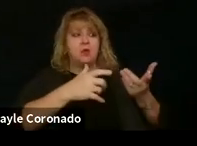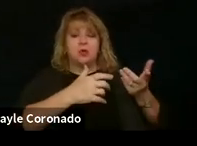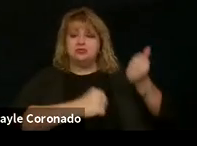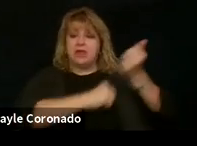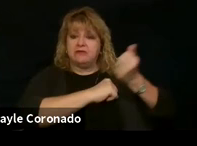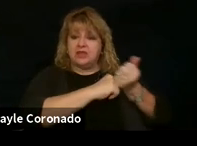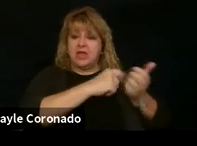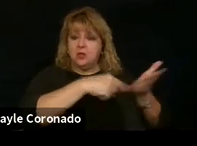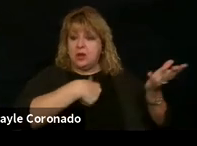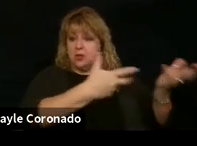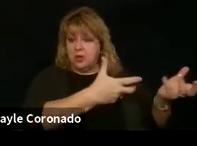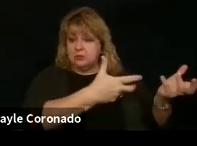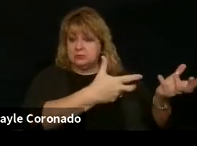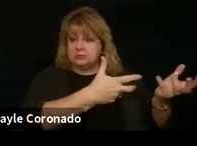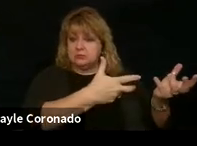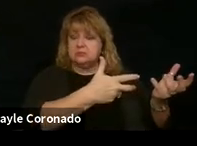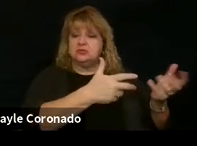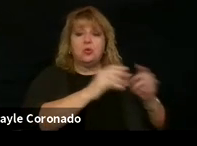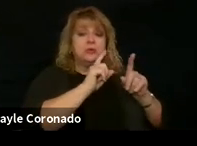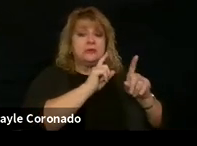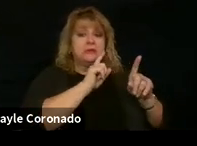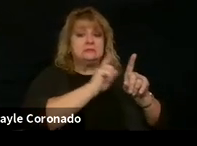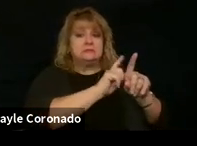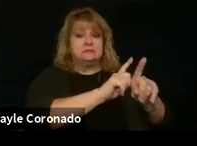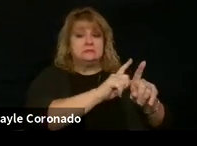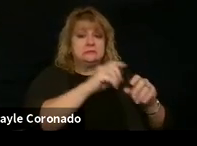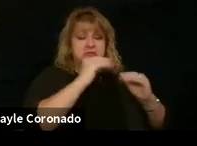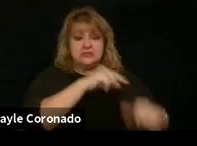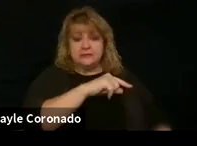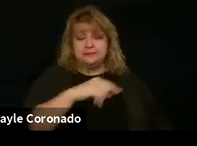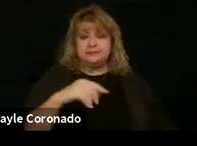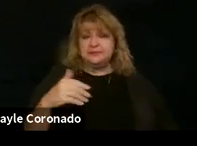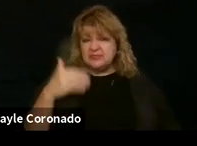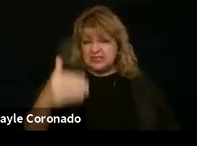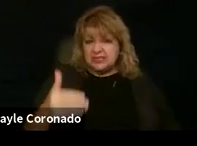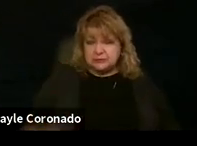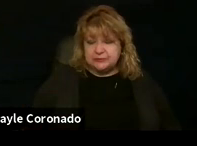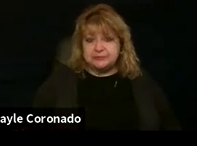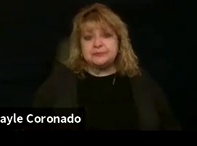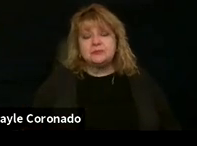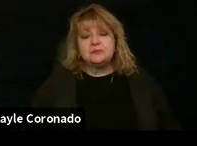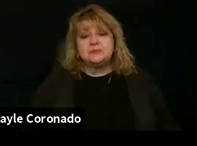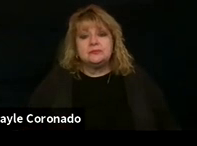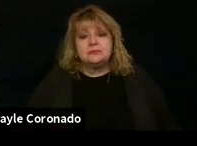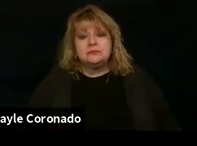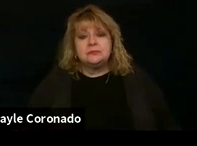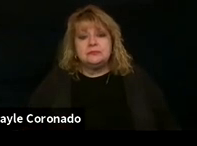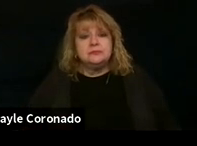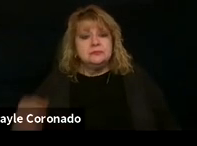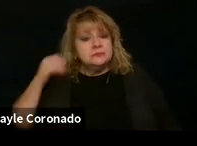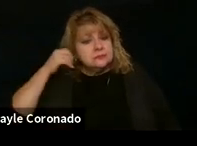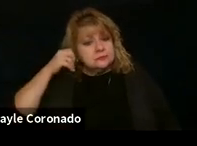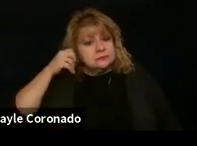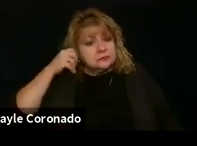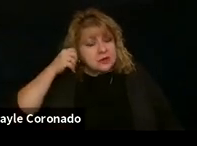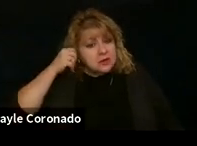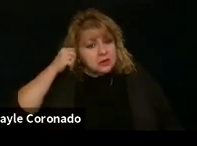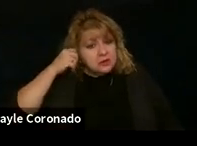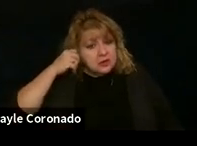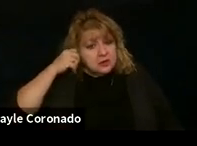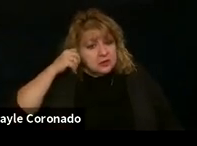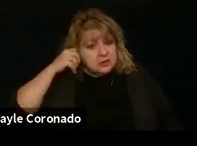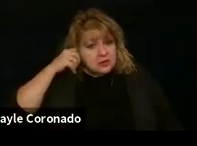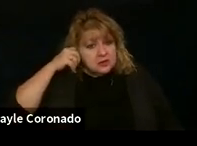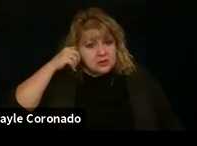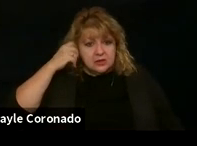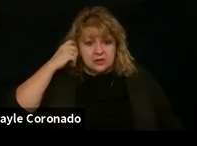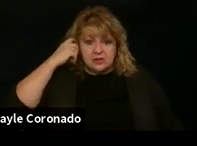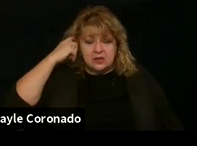Okay, next.